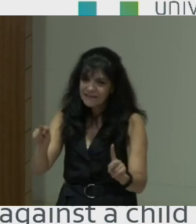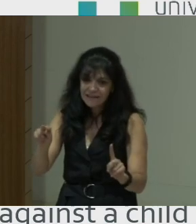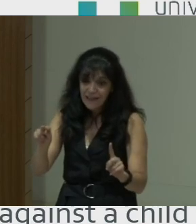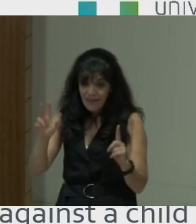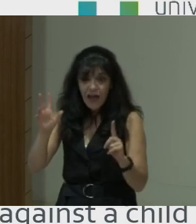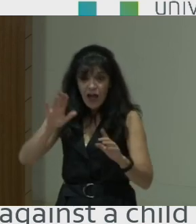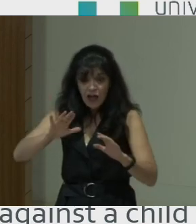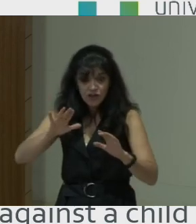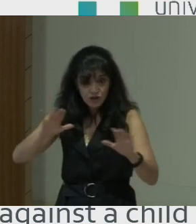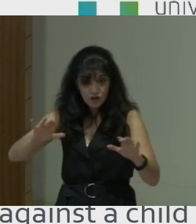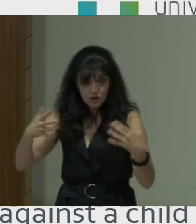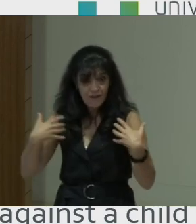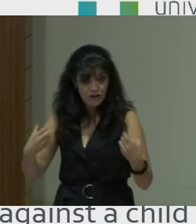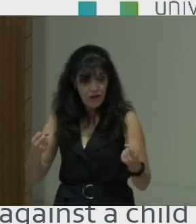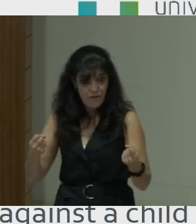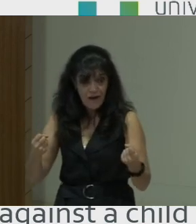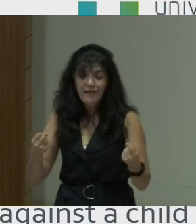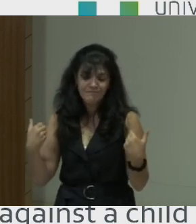attacks often are handicapped for their lives.